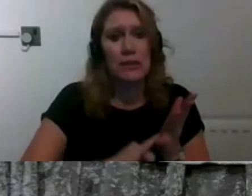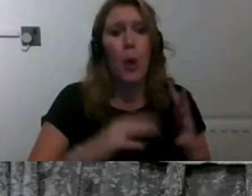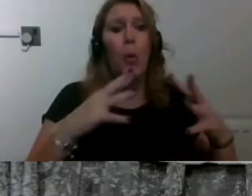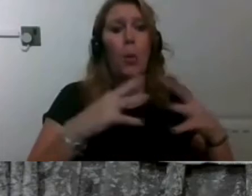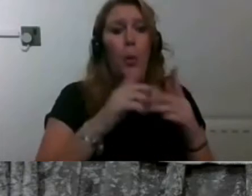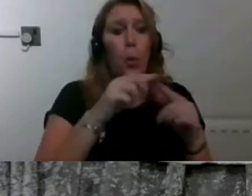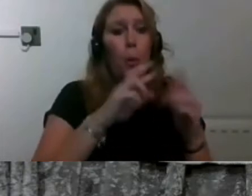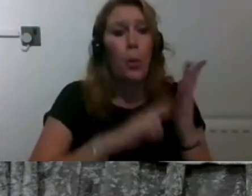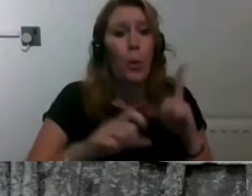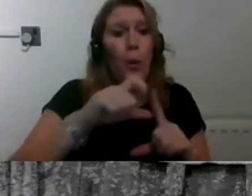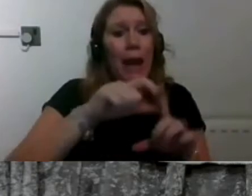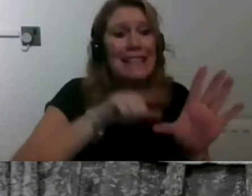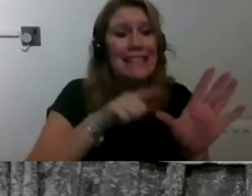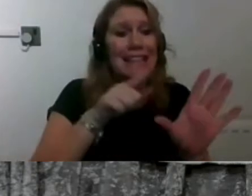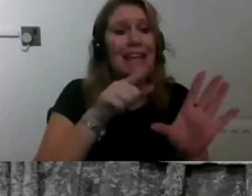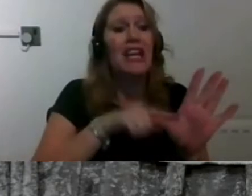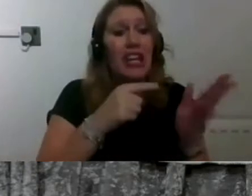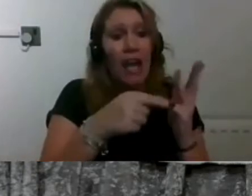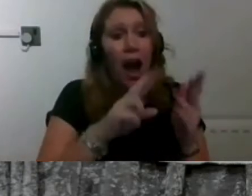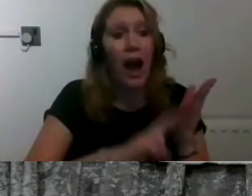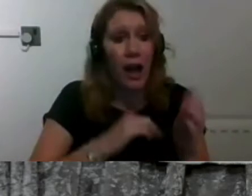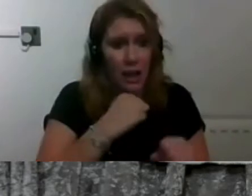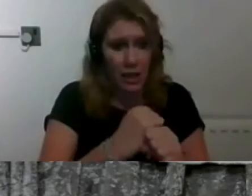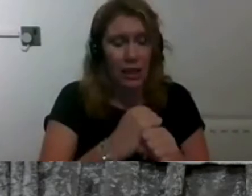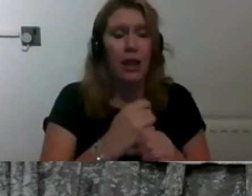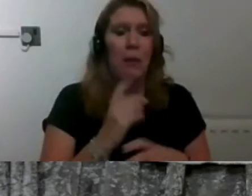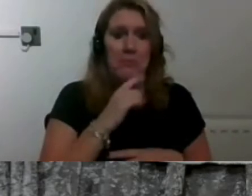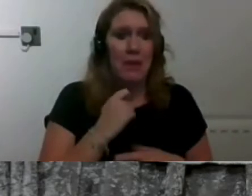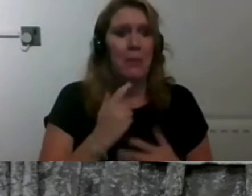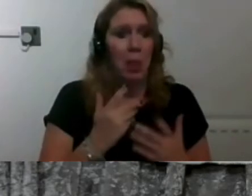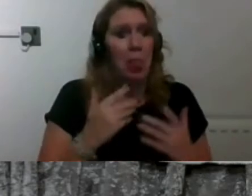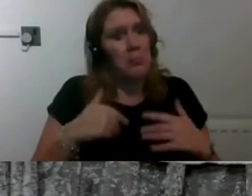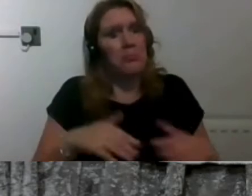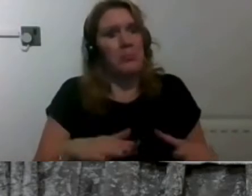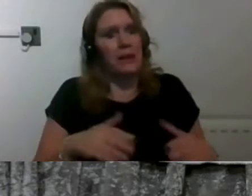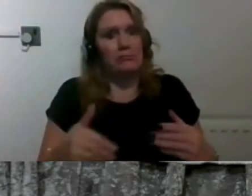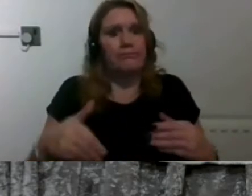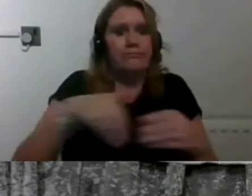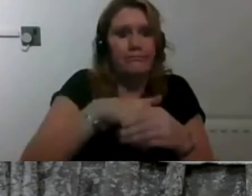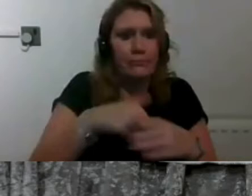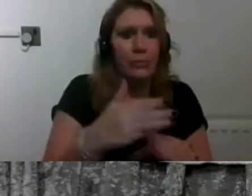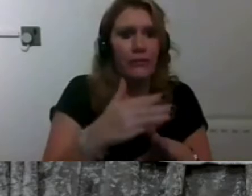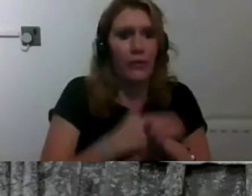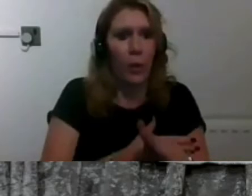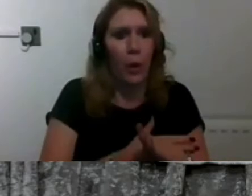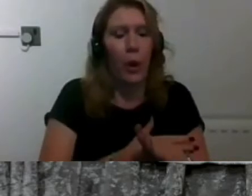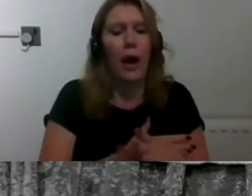excited to be able to introduce people like Andrew Rea and Lawrence Renee and